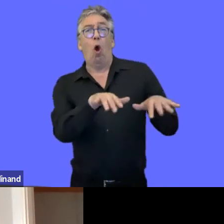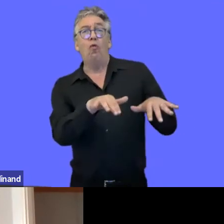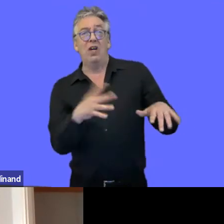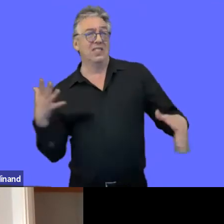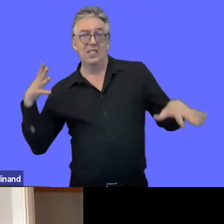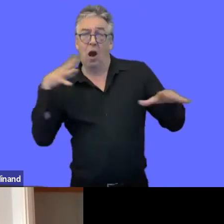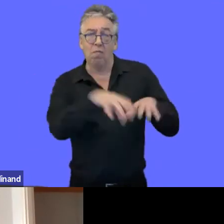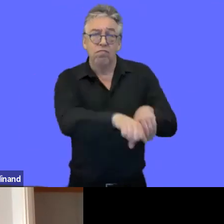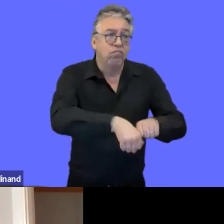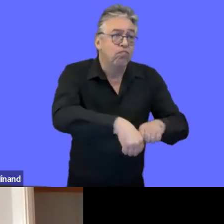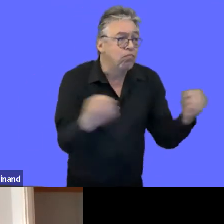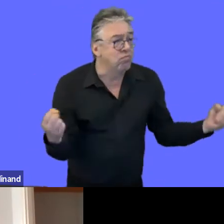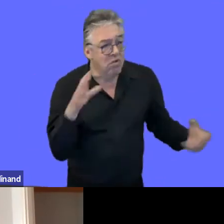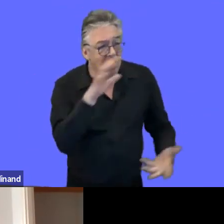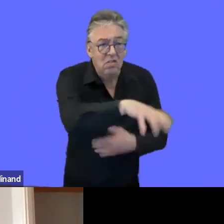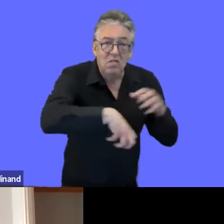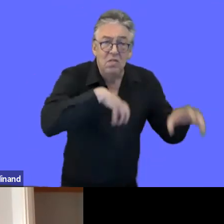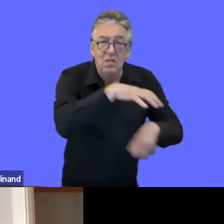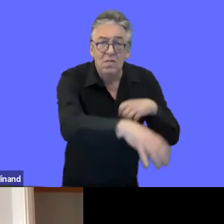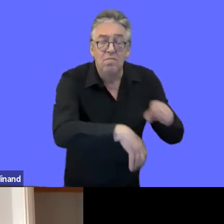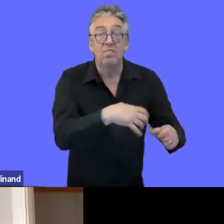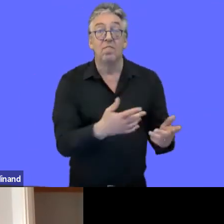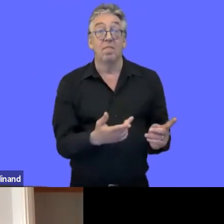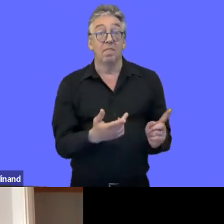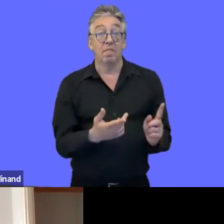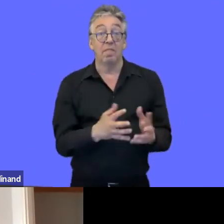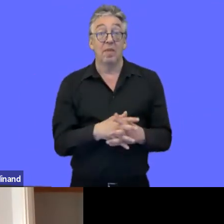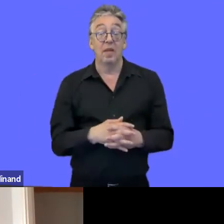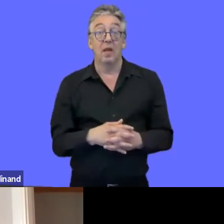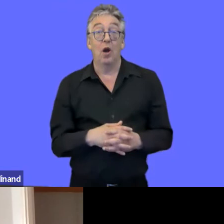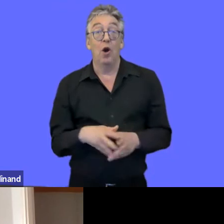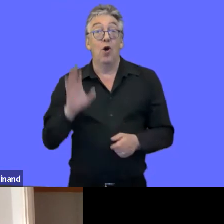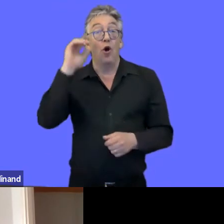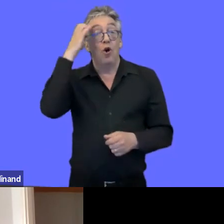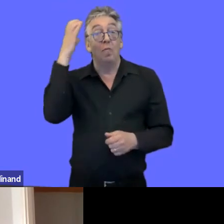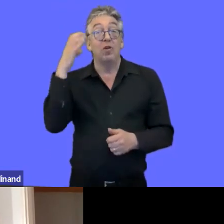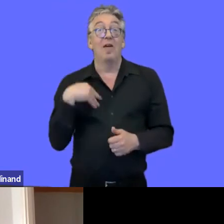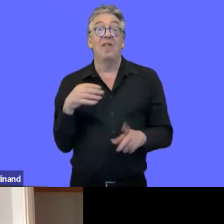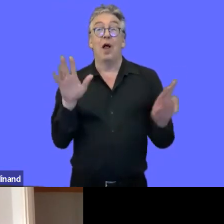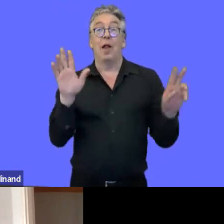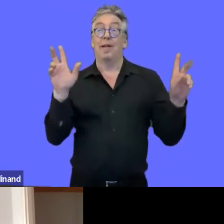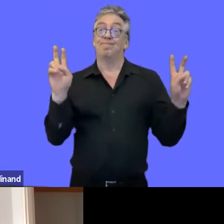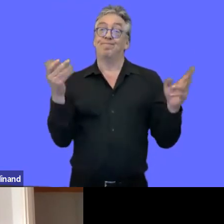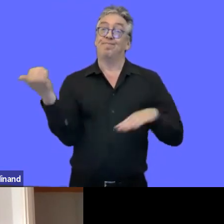The year we filed the request, the government enacted the socalled lex NGO as it turned out unlawfully,